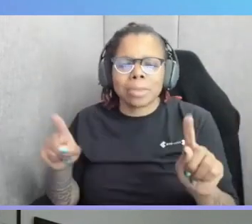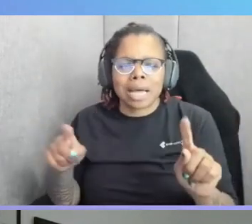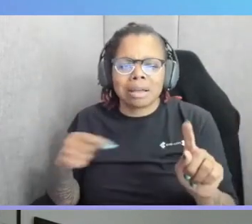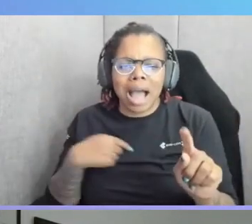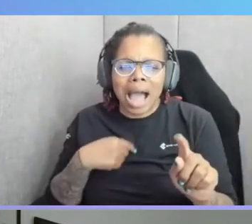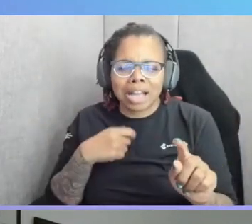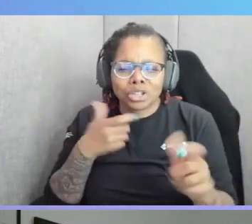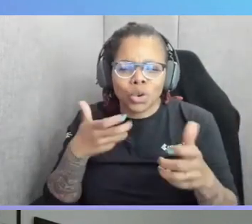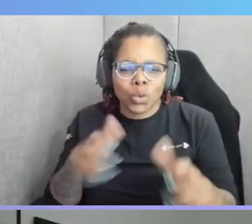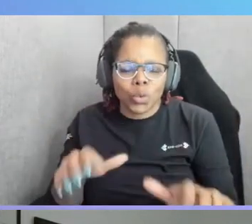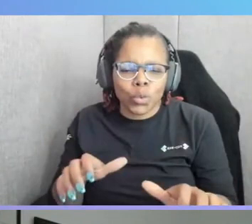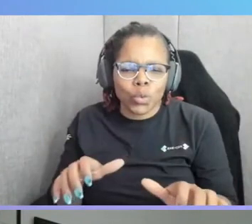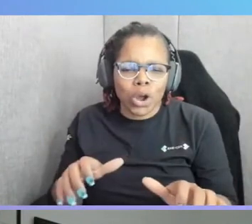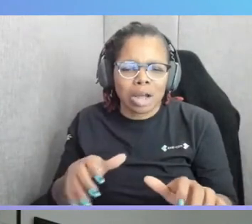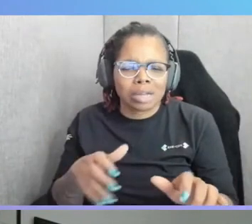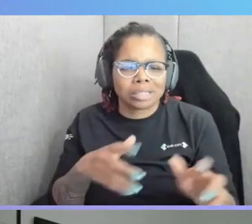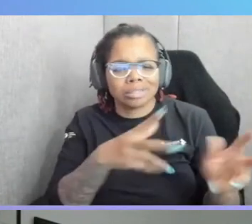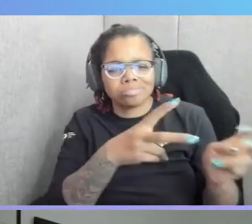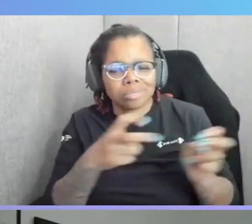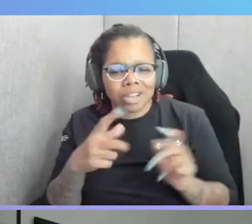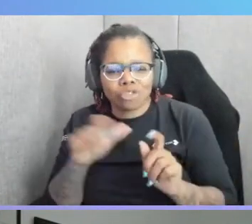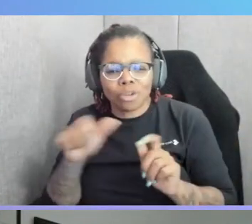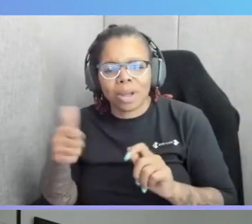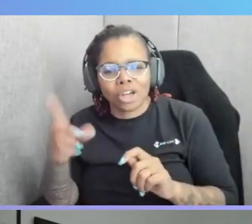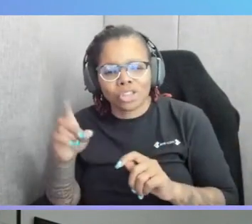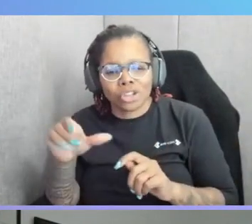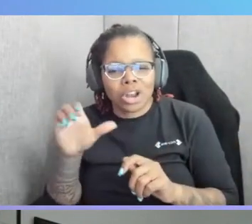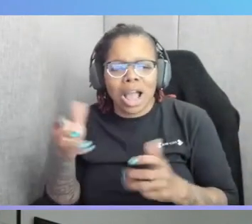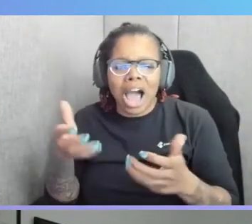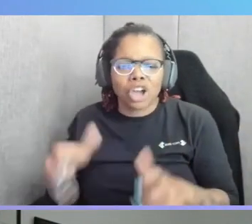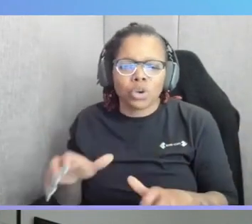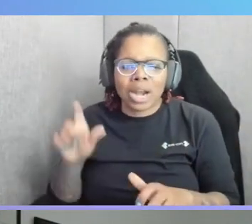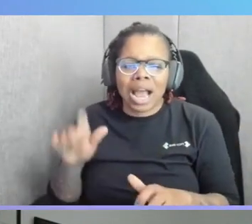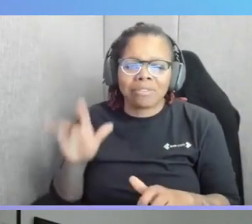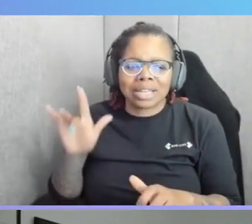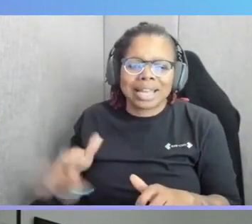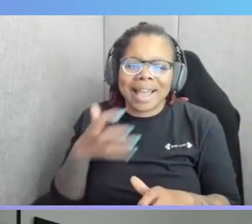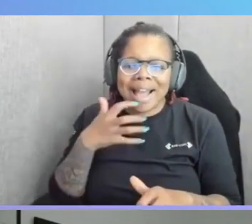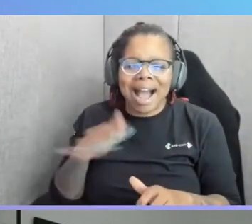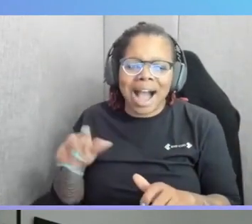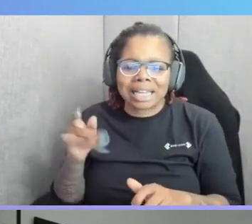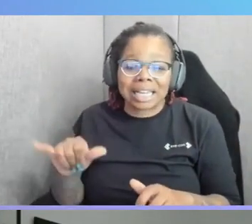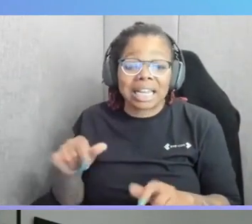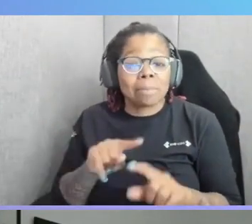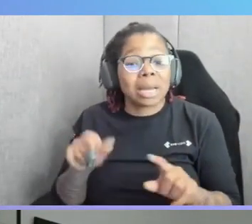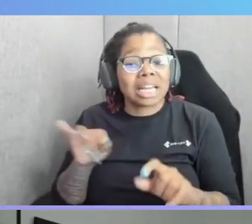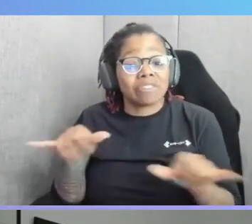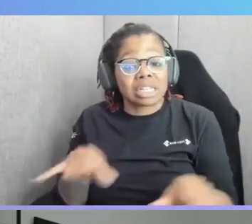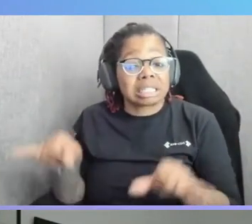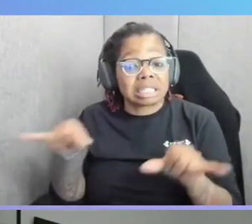to go and grab it from another document. I don't want to have to hit a hot key though. If it was standardized, I'd probably